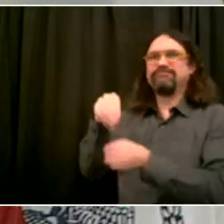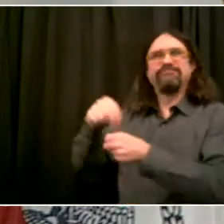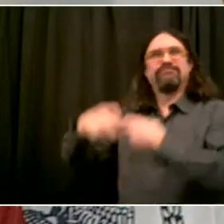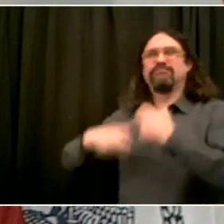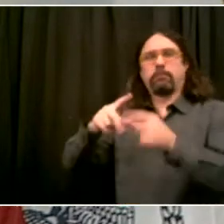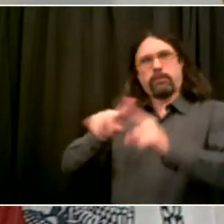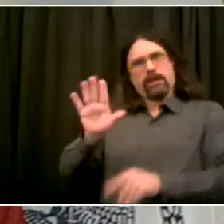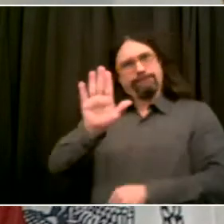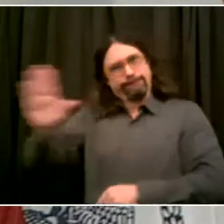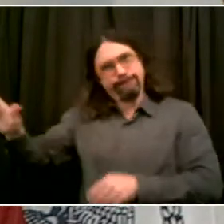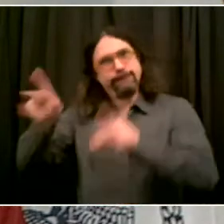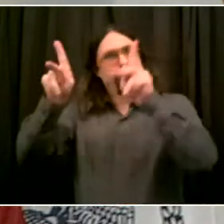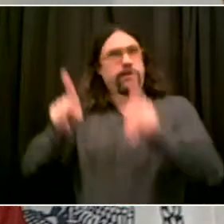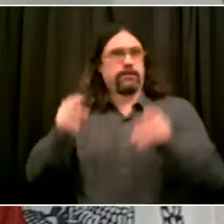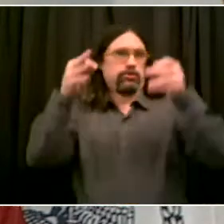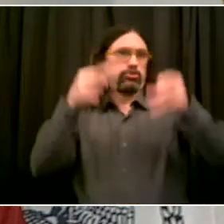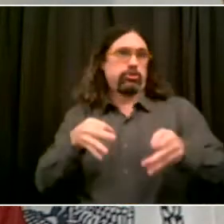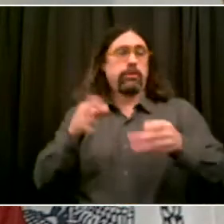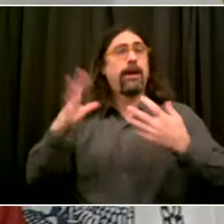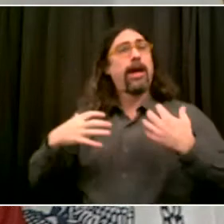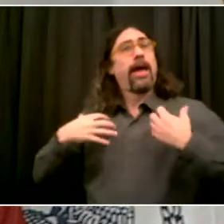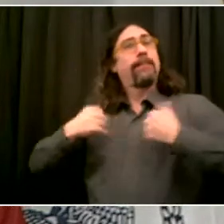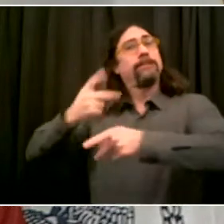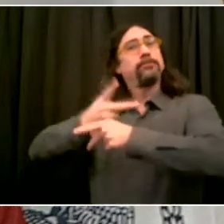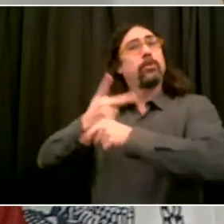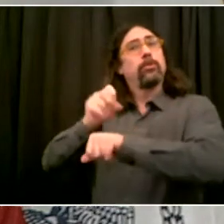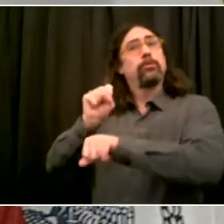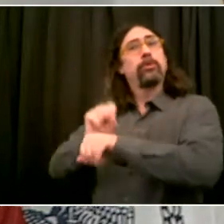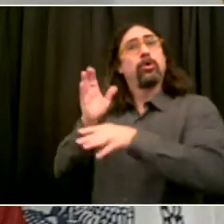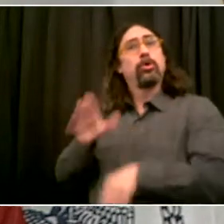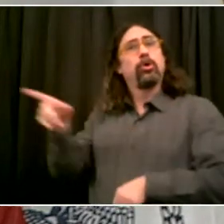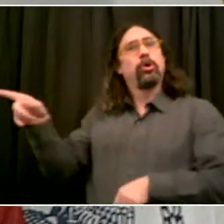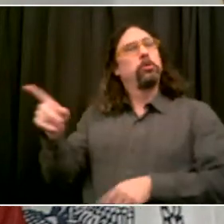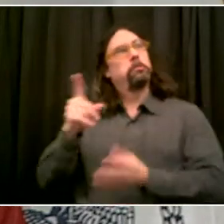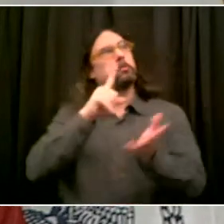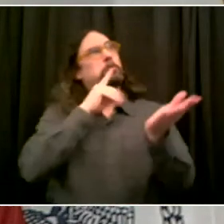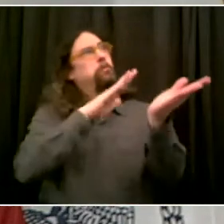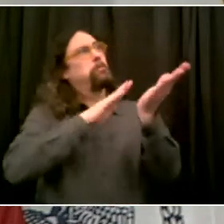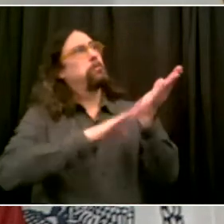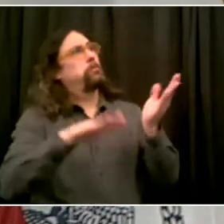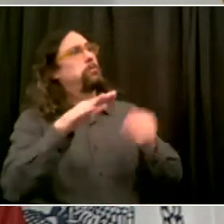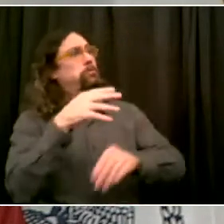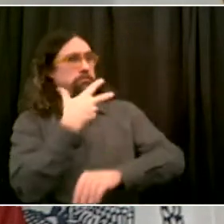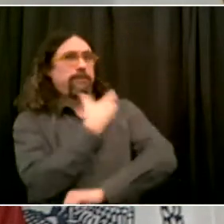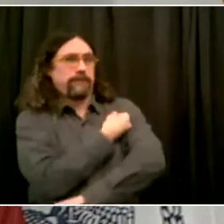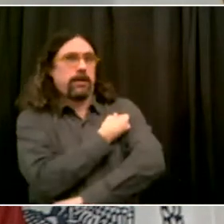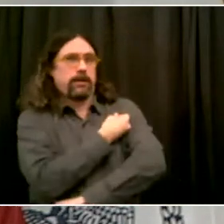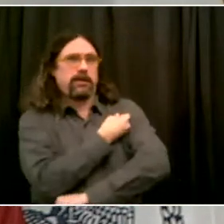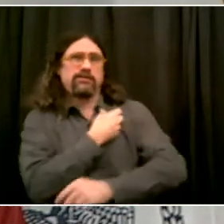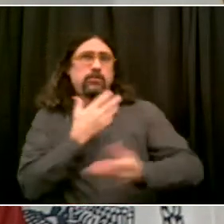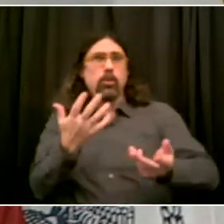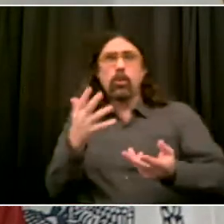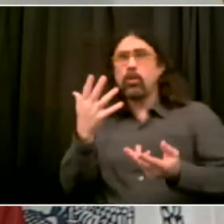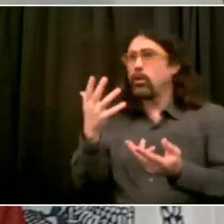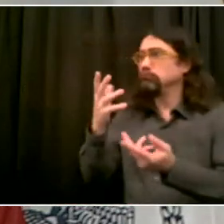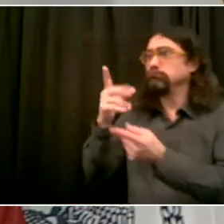AMEXPLE. THAT IS SOMEONE'S RIGHT IF THEY ARE NOT READY YET. THAT EARLY EXPERRNCIEES NOT AT ALL